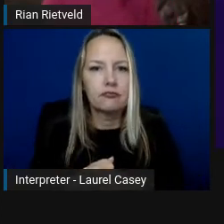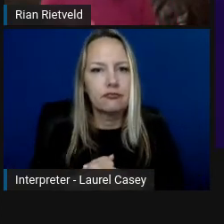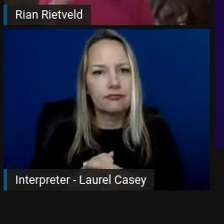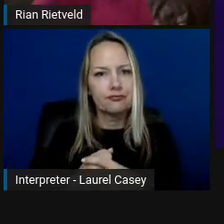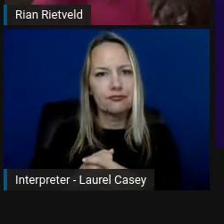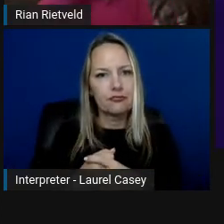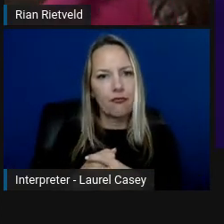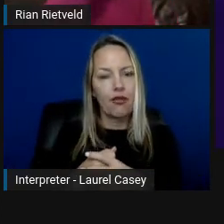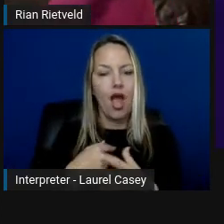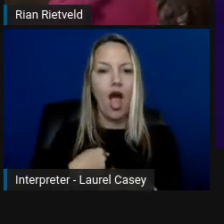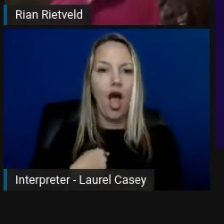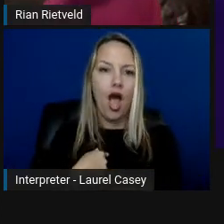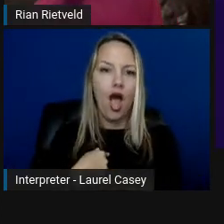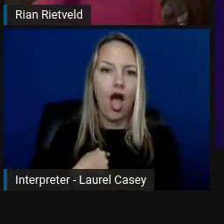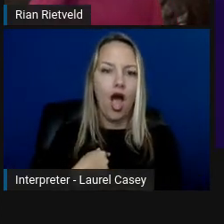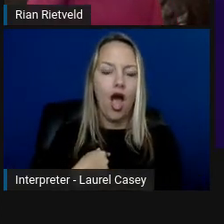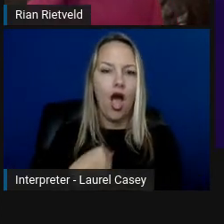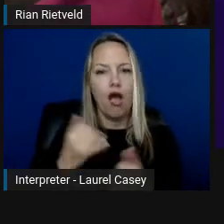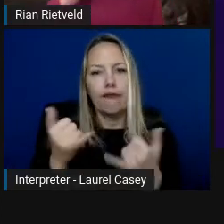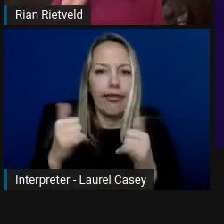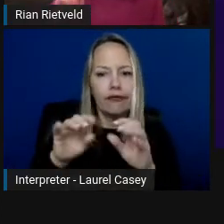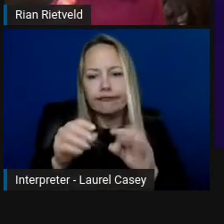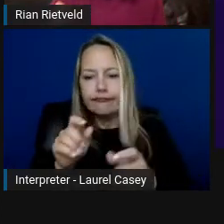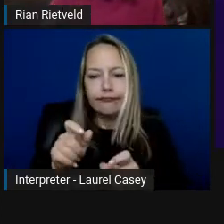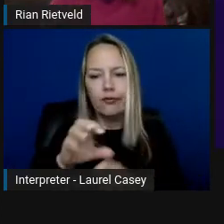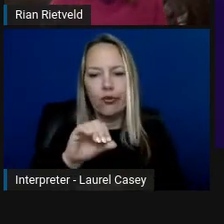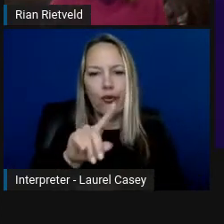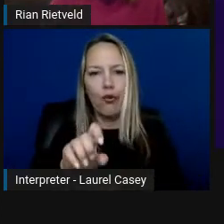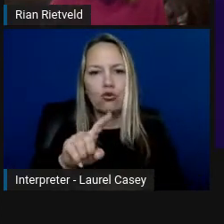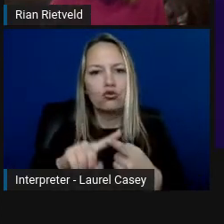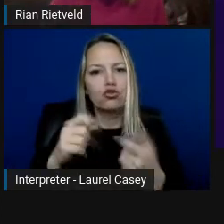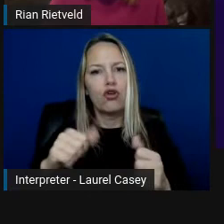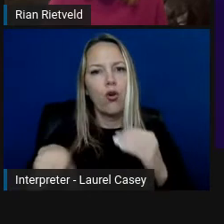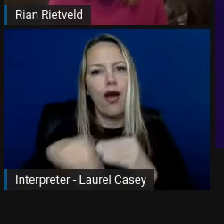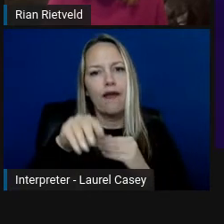Actually, I messed with the code on this to try to add a focus state to it, and the way they've written that code,